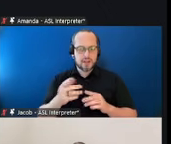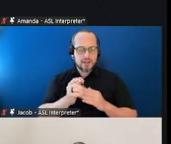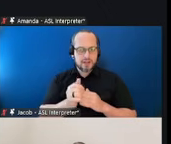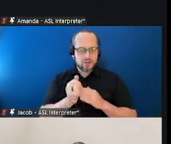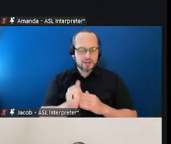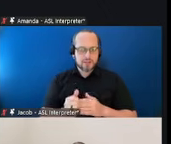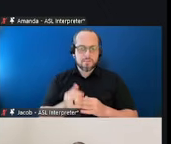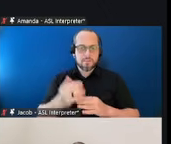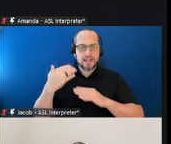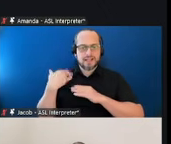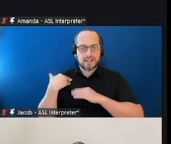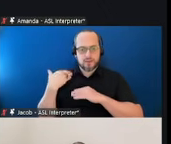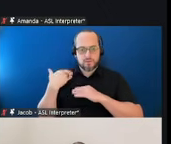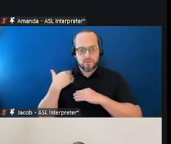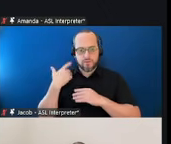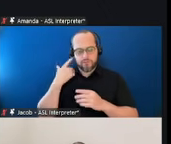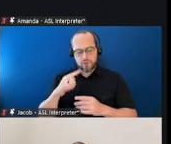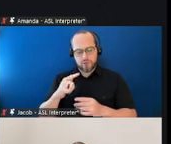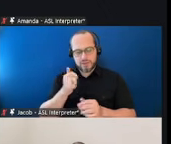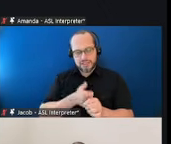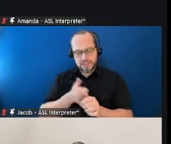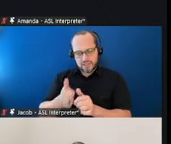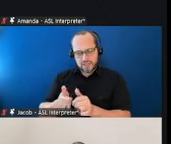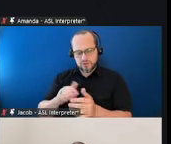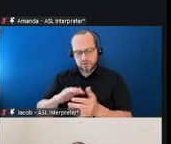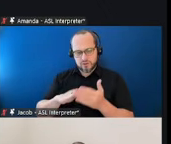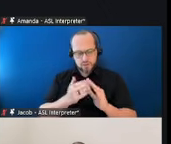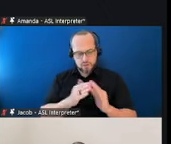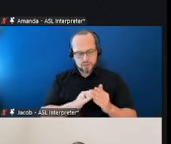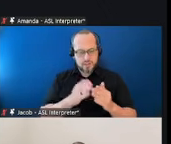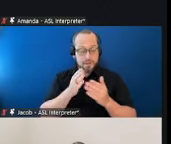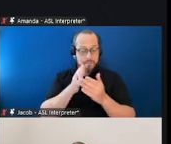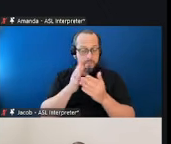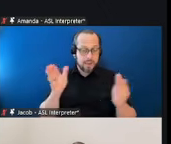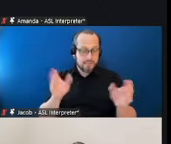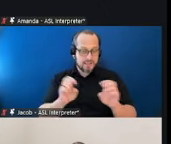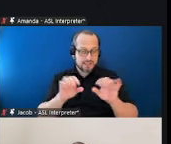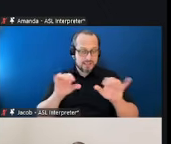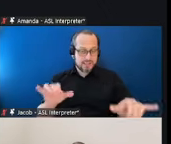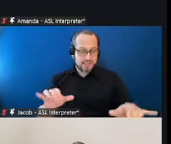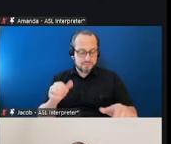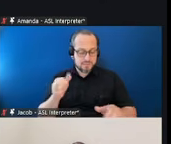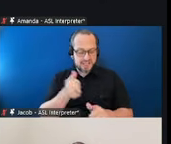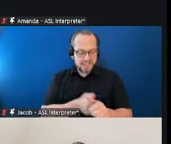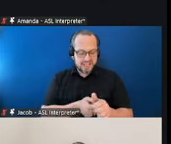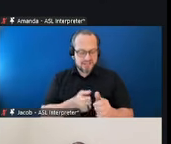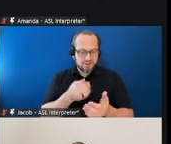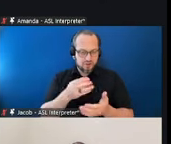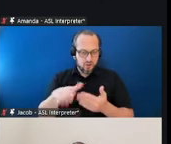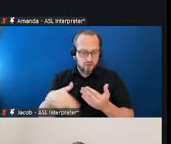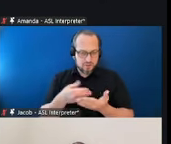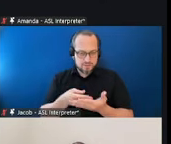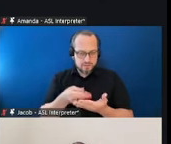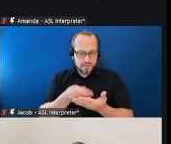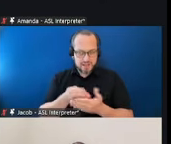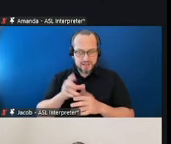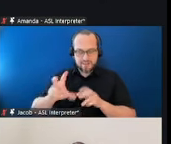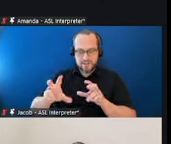rural communities. As a public system, we invest every dime we have in our stakeholders and making